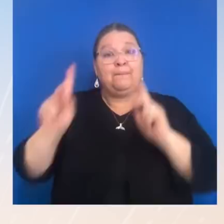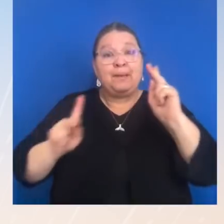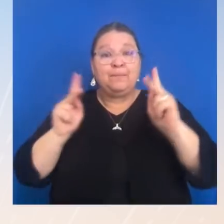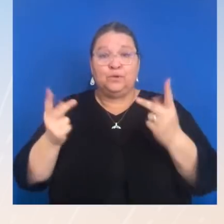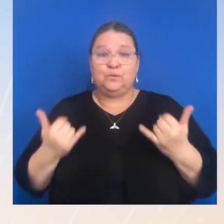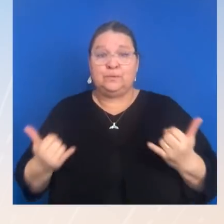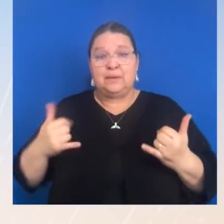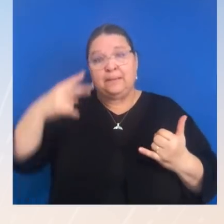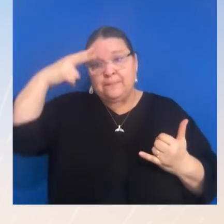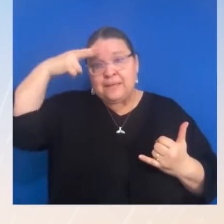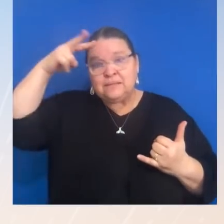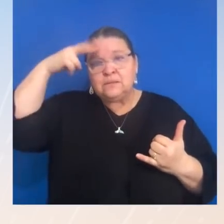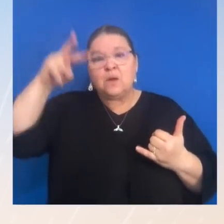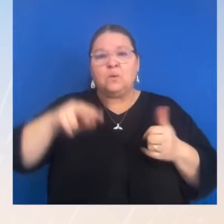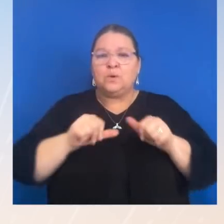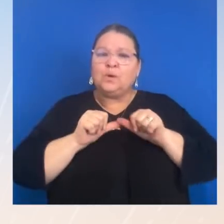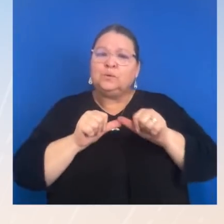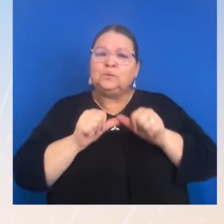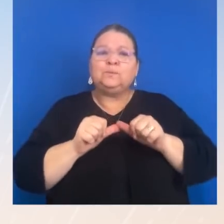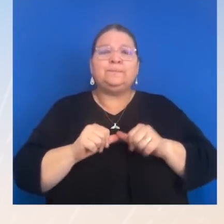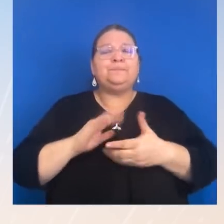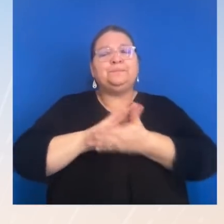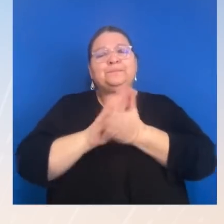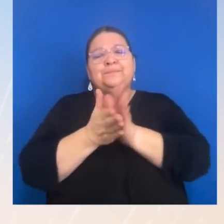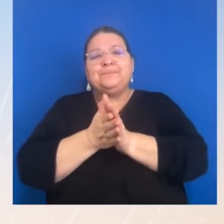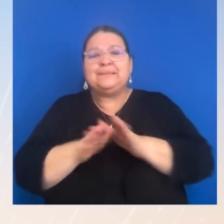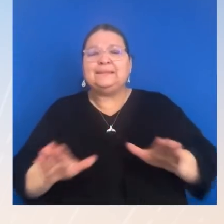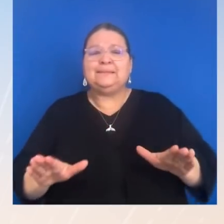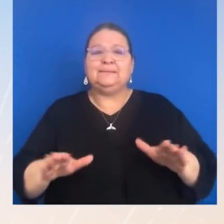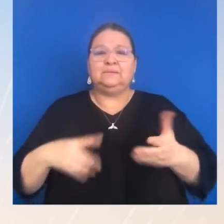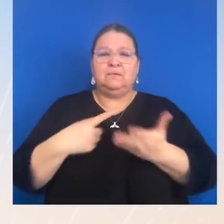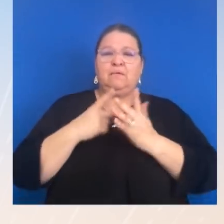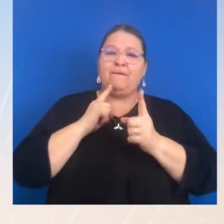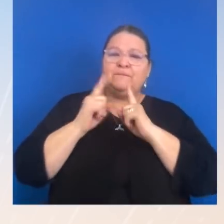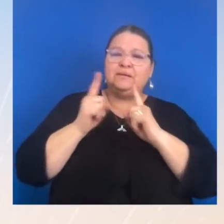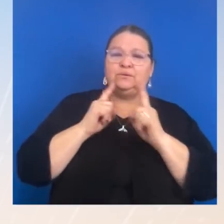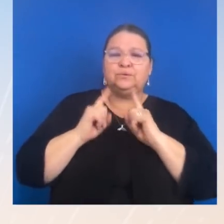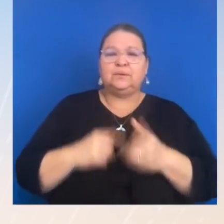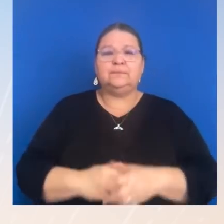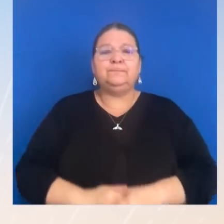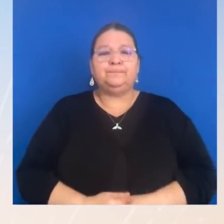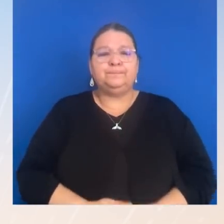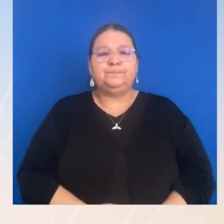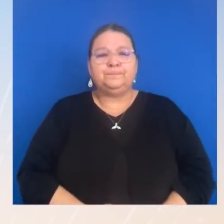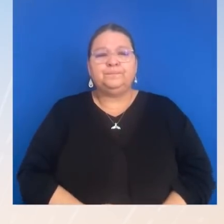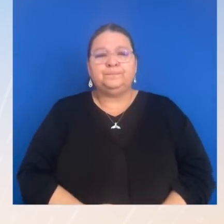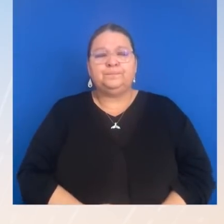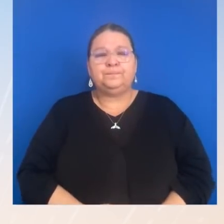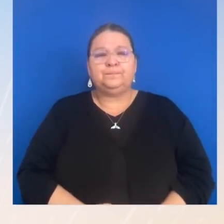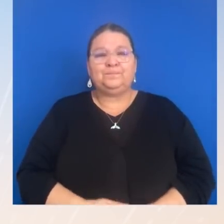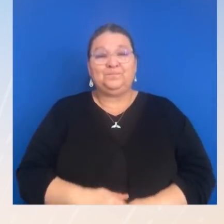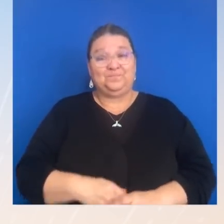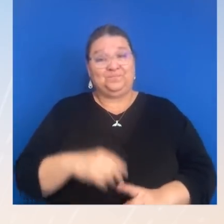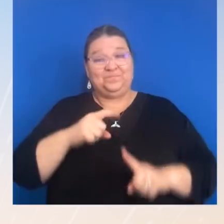I would not focus a lot of them on conversations about the future of the United States importing oil at this point in time -- go ahead --